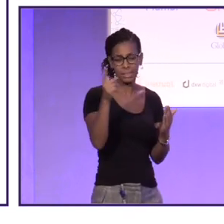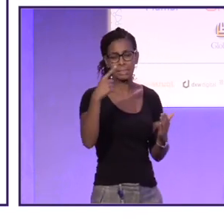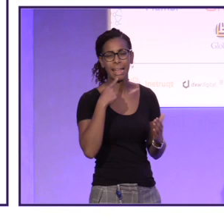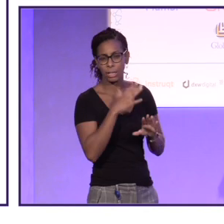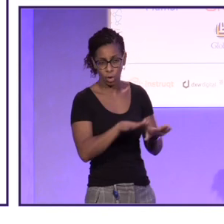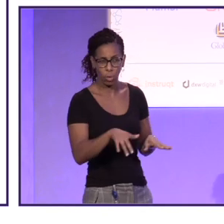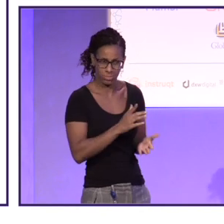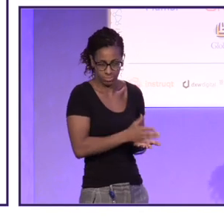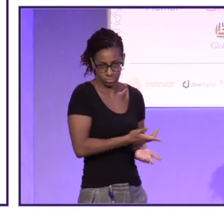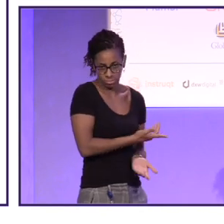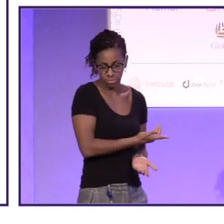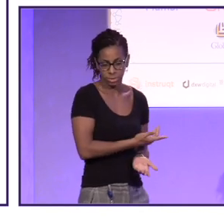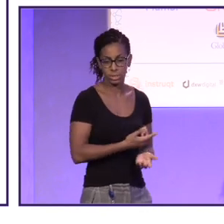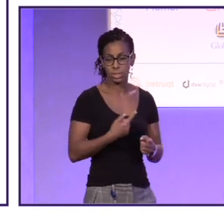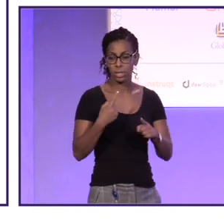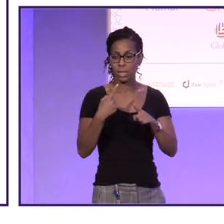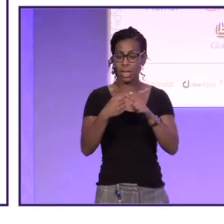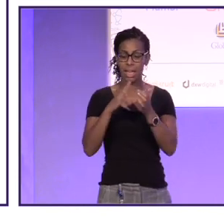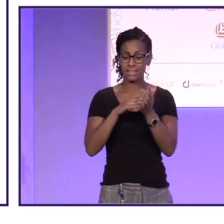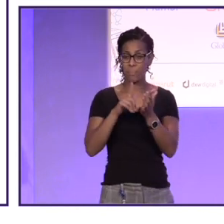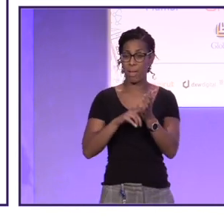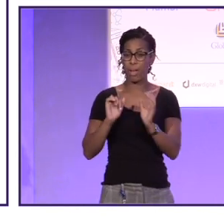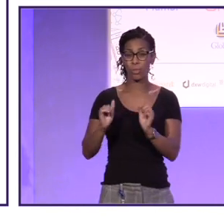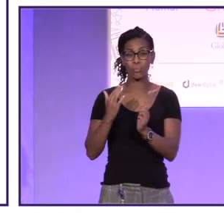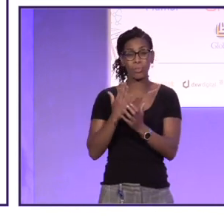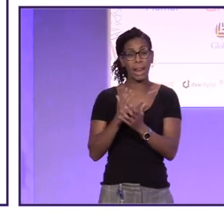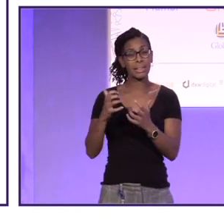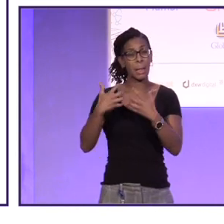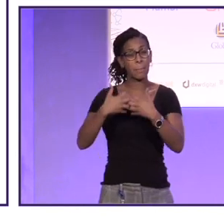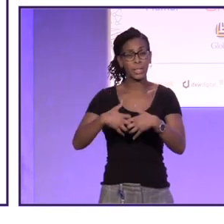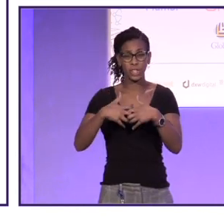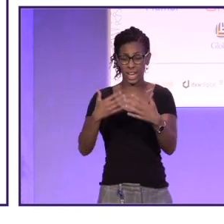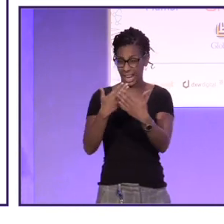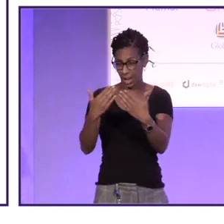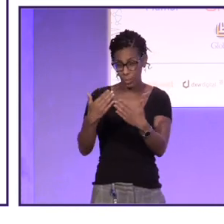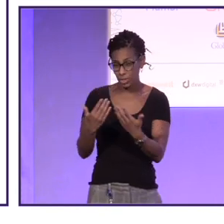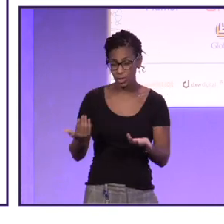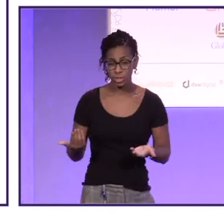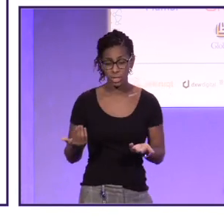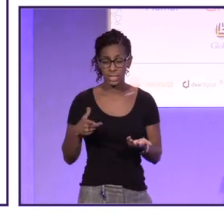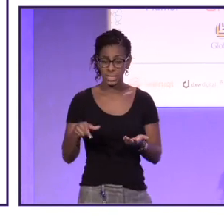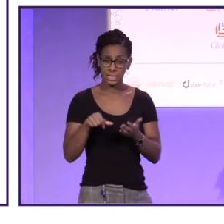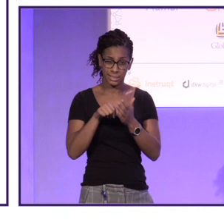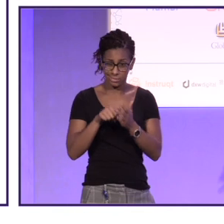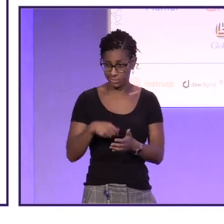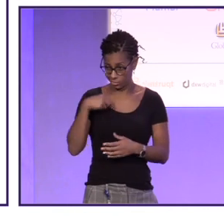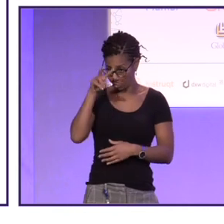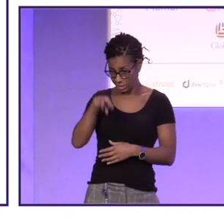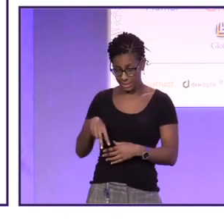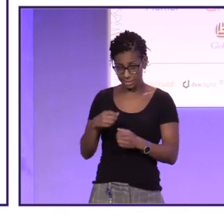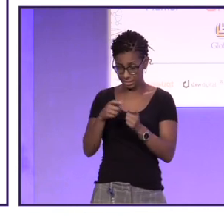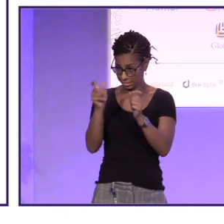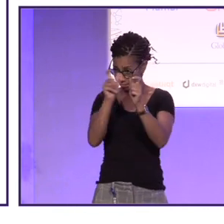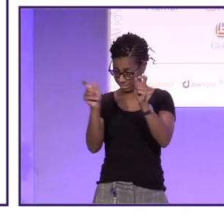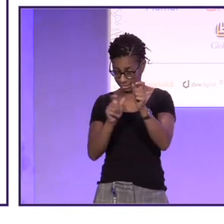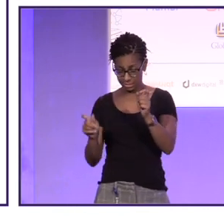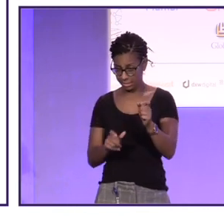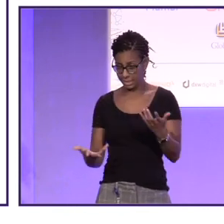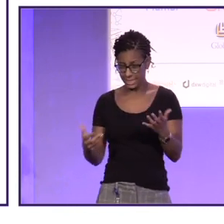XML is just a machine language to me. It is super verbose. It is hard to read to me and it is almost insanely difficult to write.